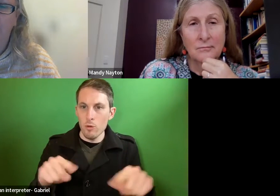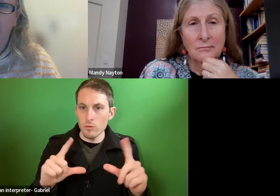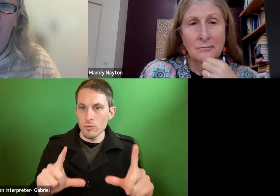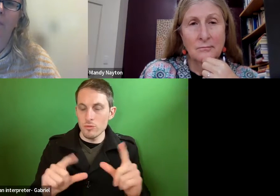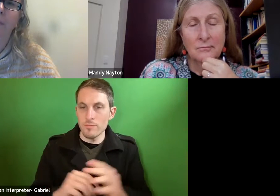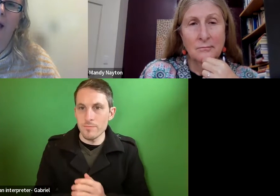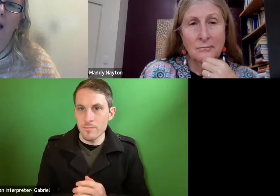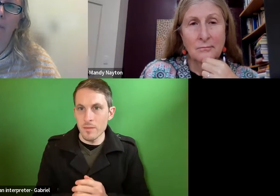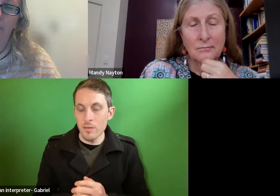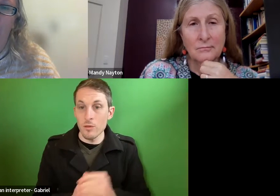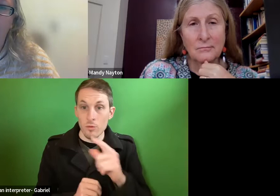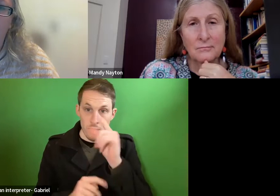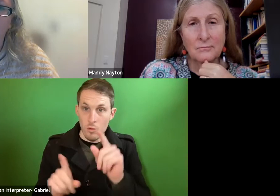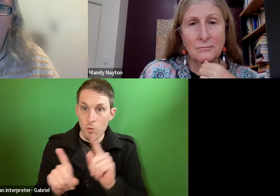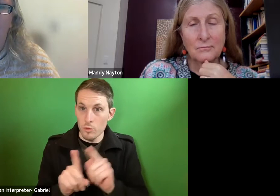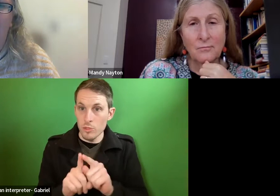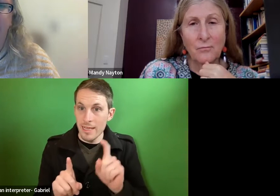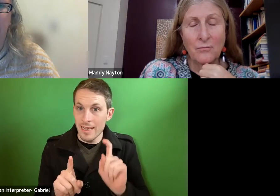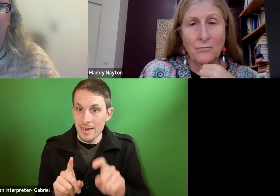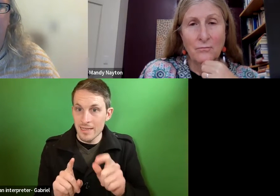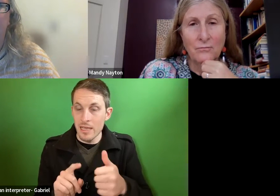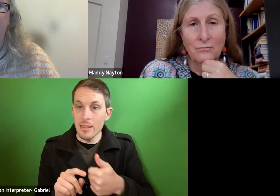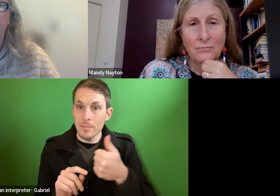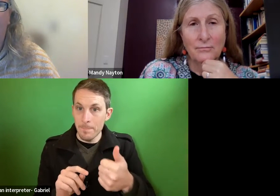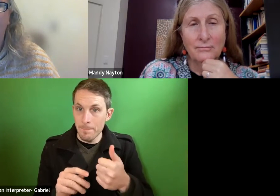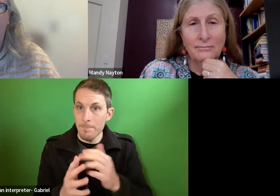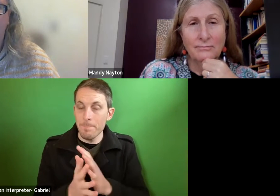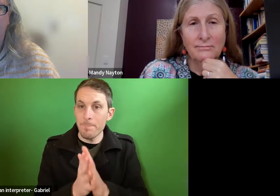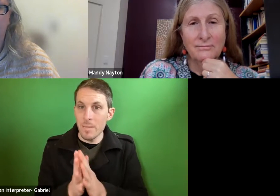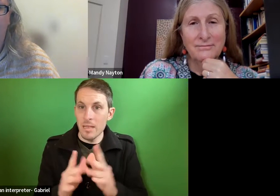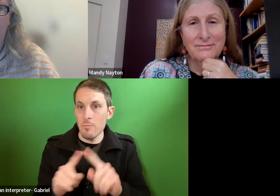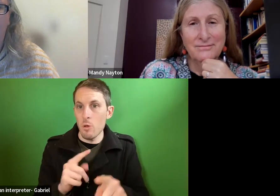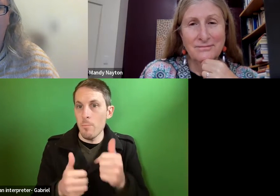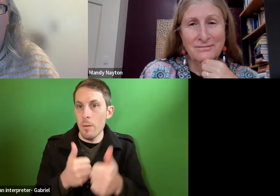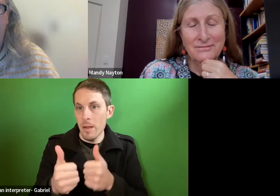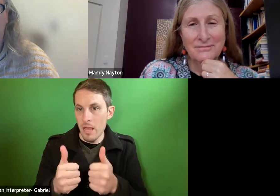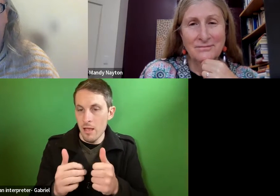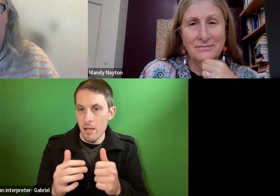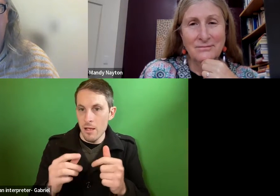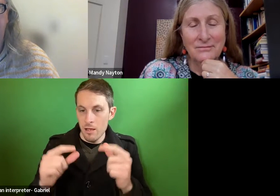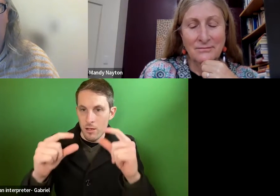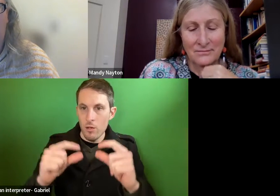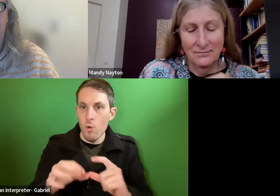the thumbs up icon and so the most popular questions from the Q&A box will go to the top,